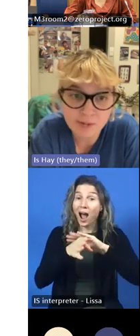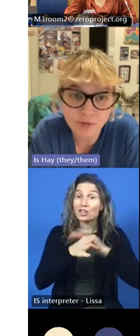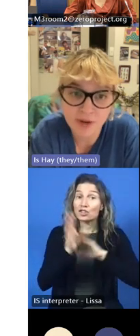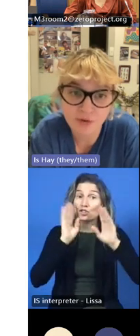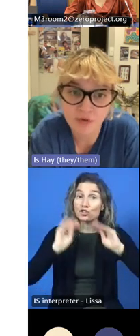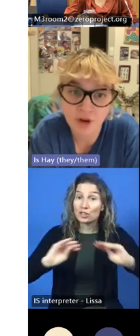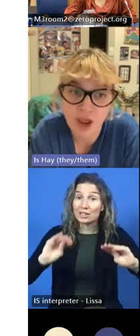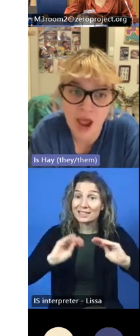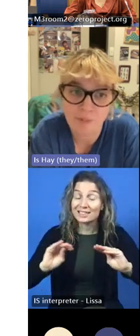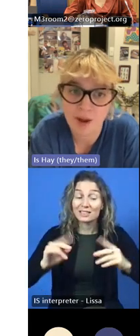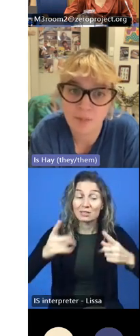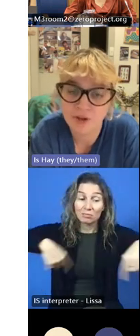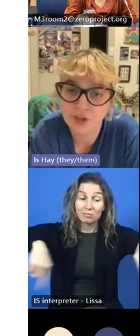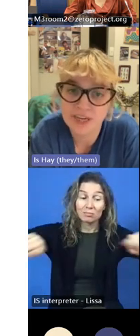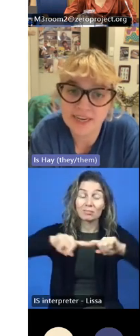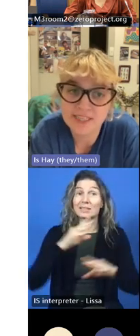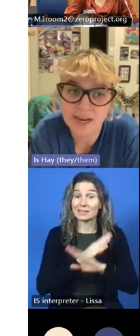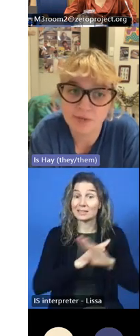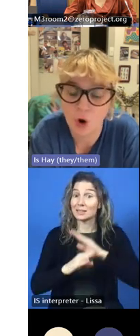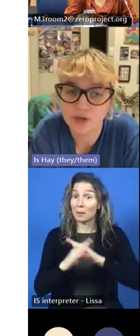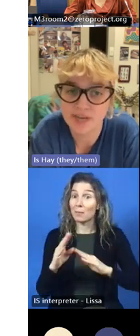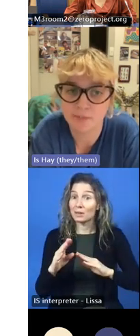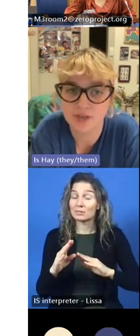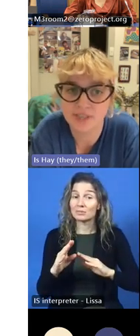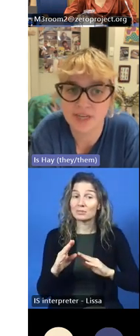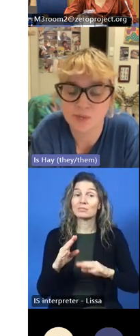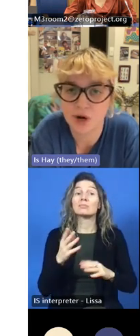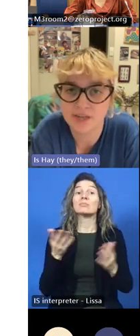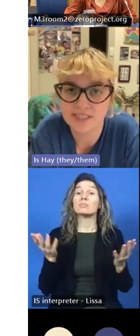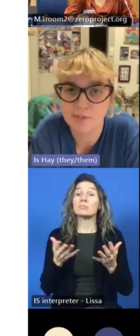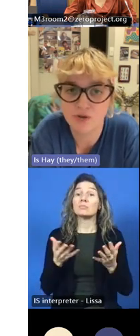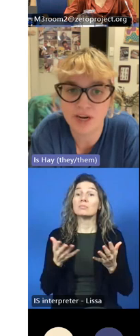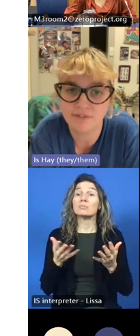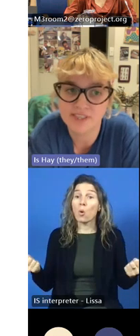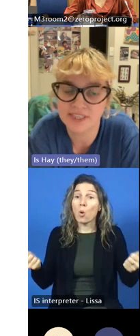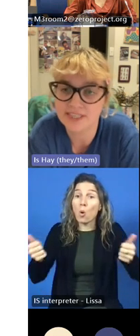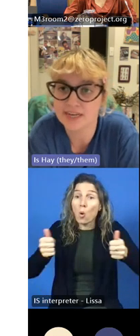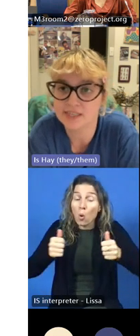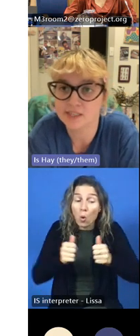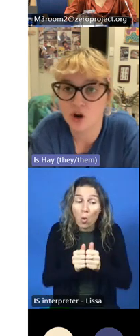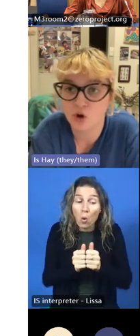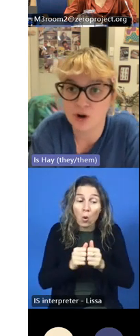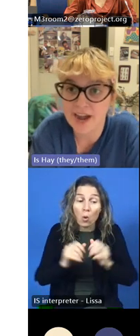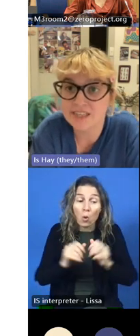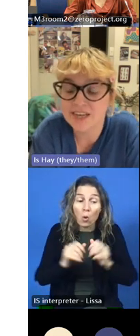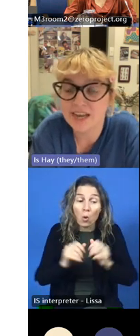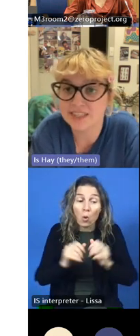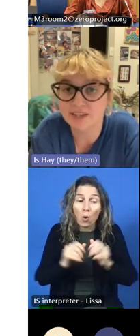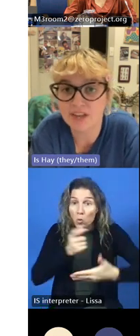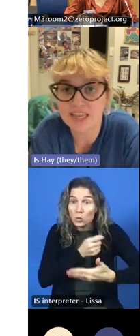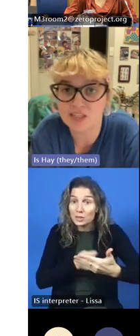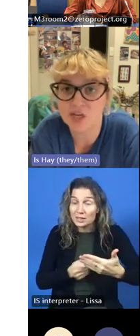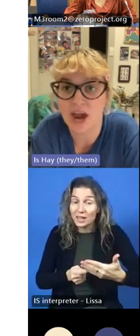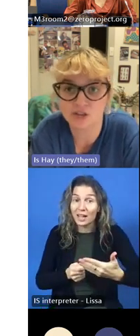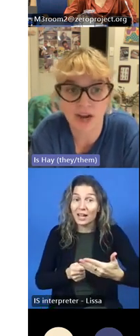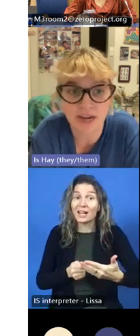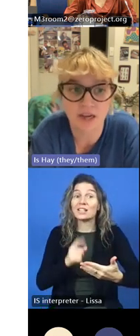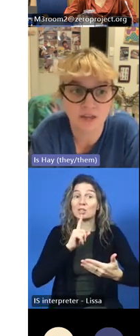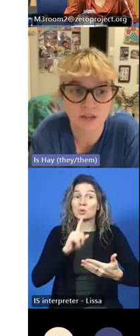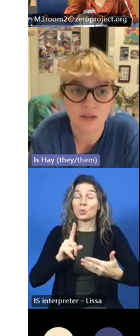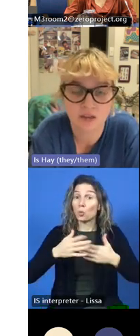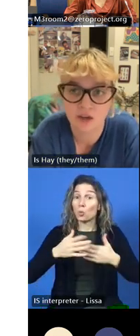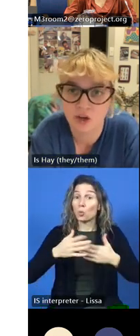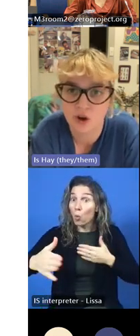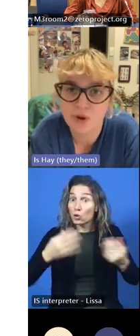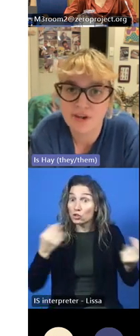disabled people. Our young disabled facilitators created and delivered the entire training. We are